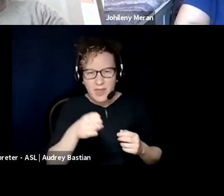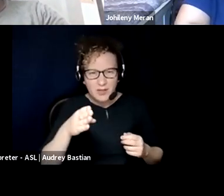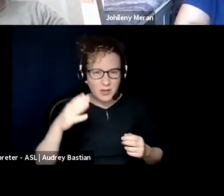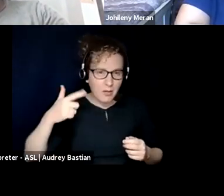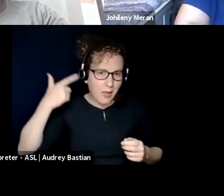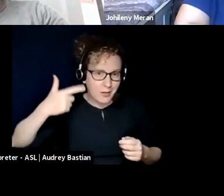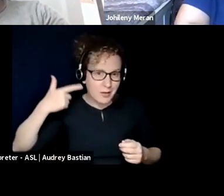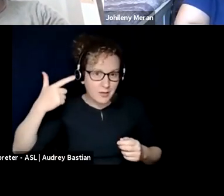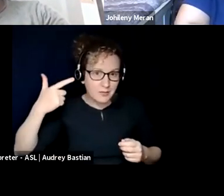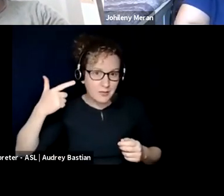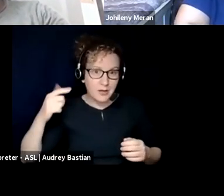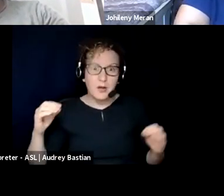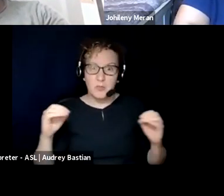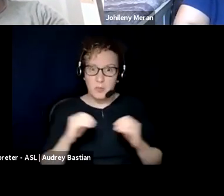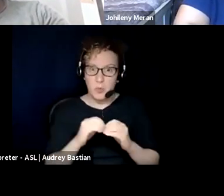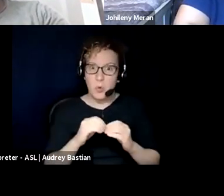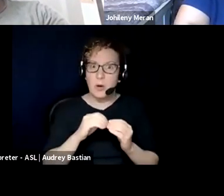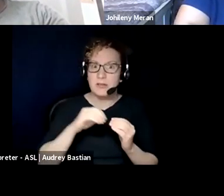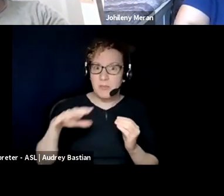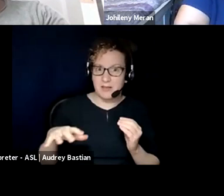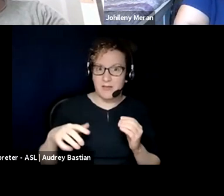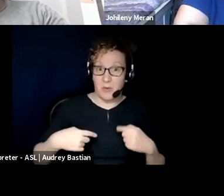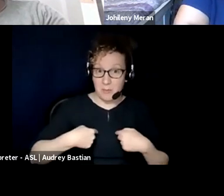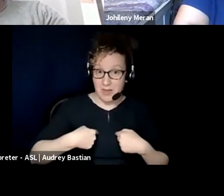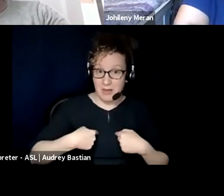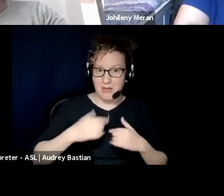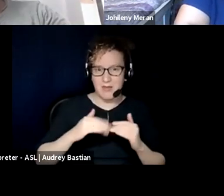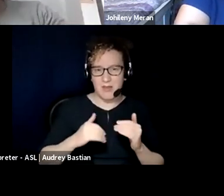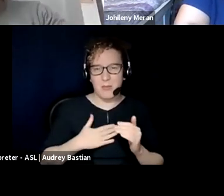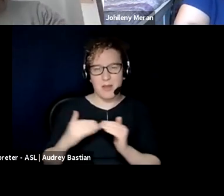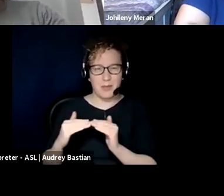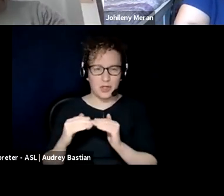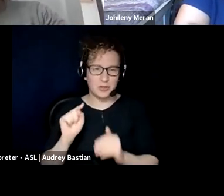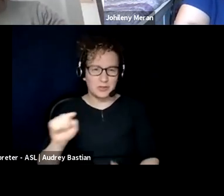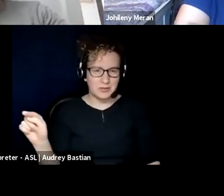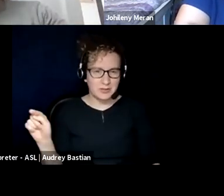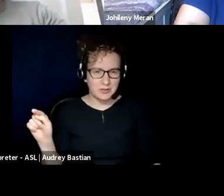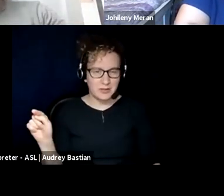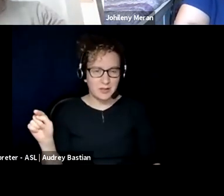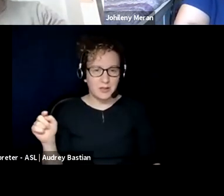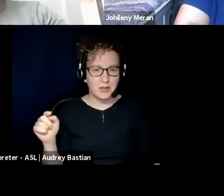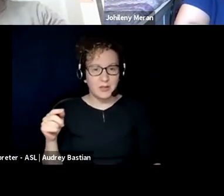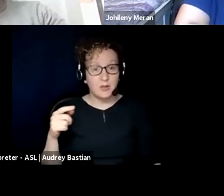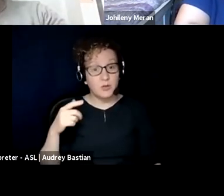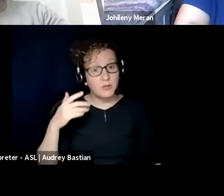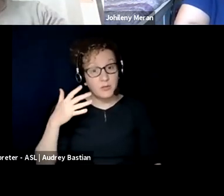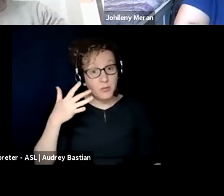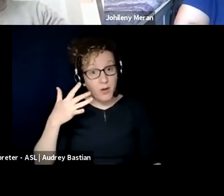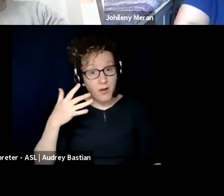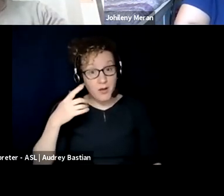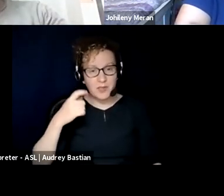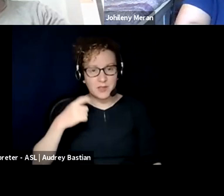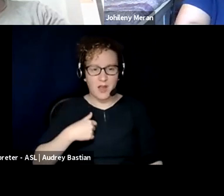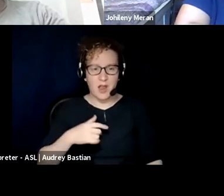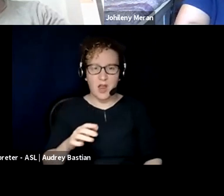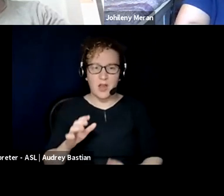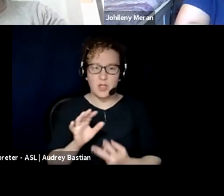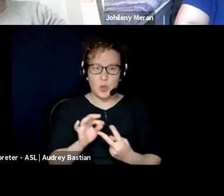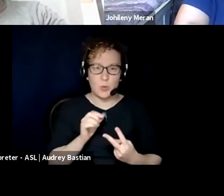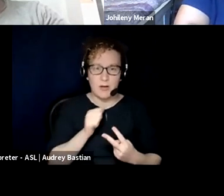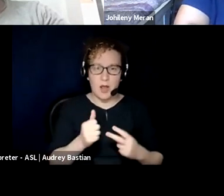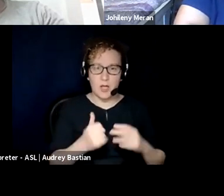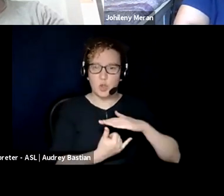was a lot more expensive to me than my peers because I chose not to use the tube for the